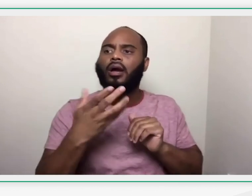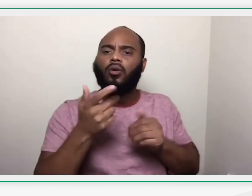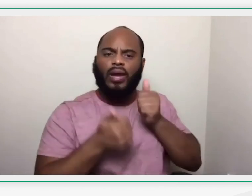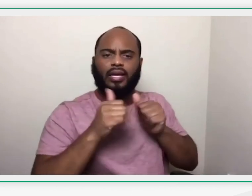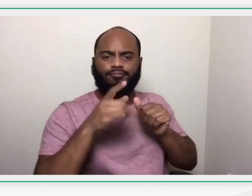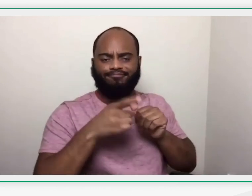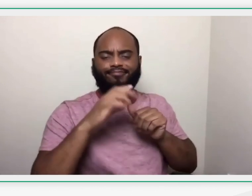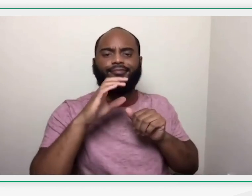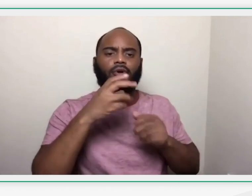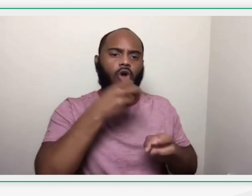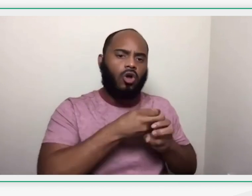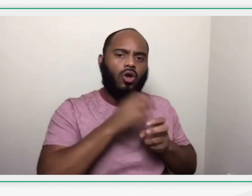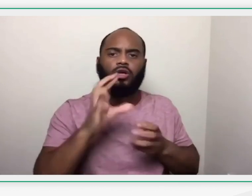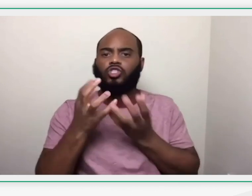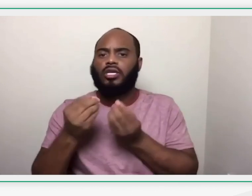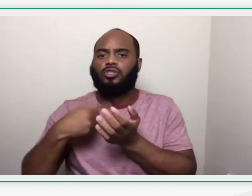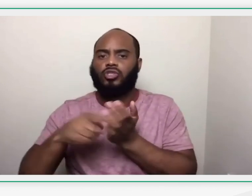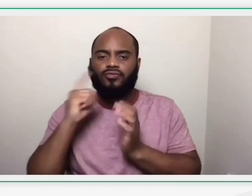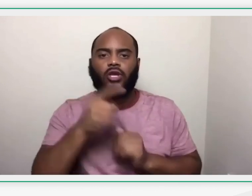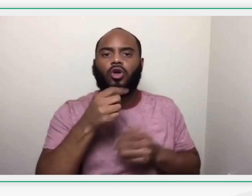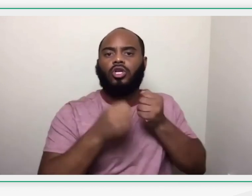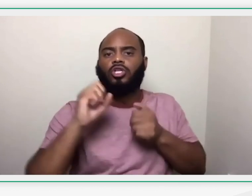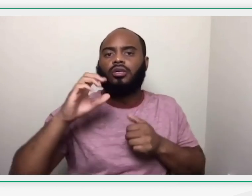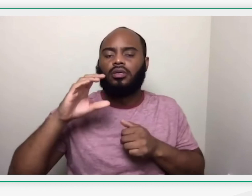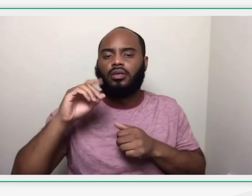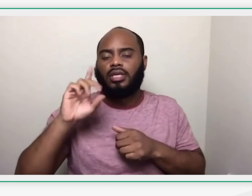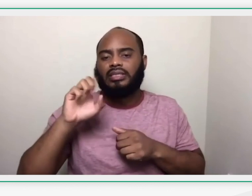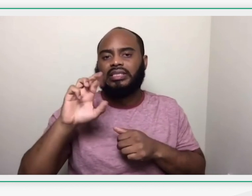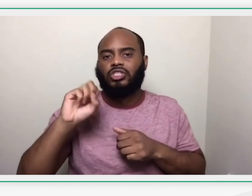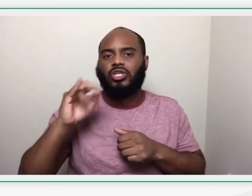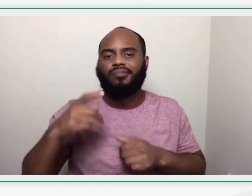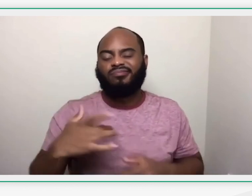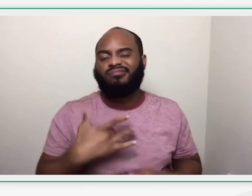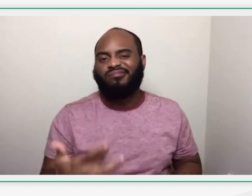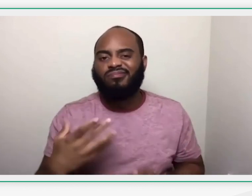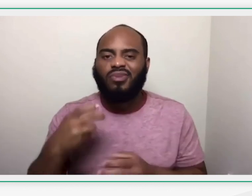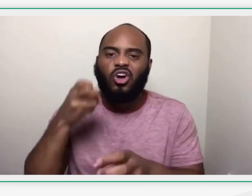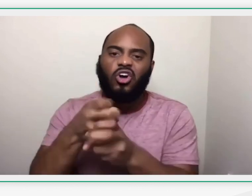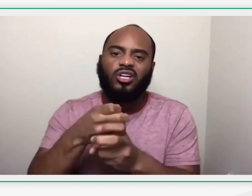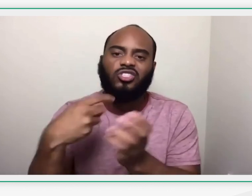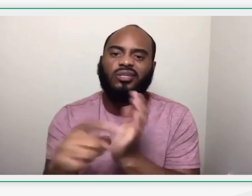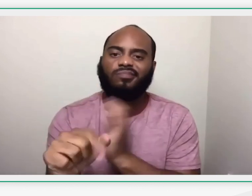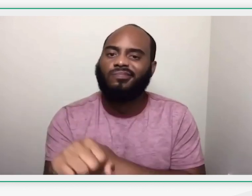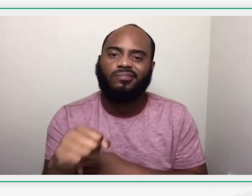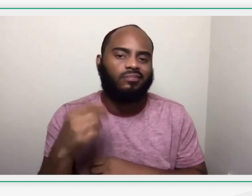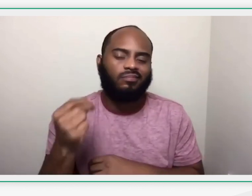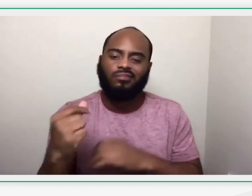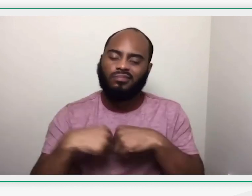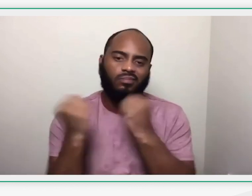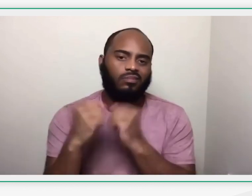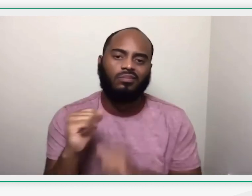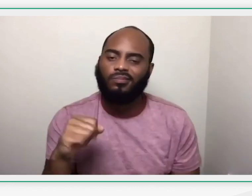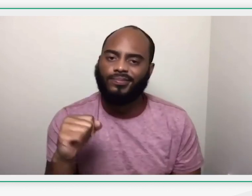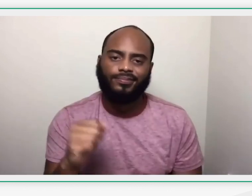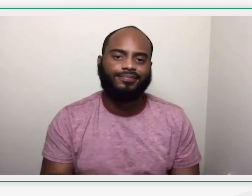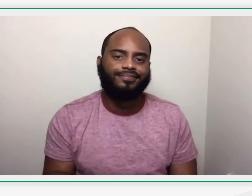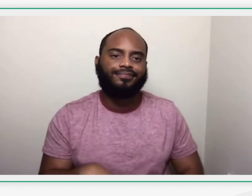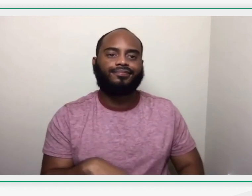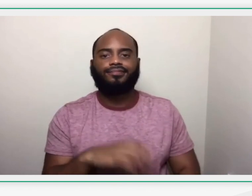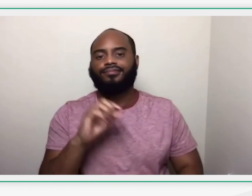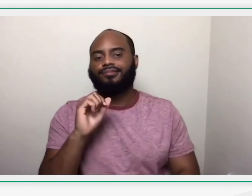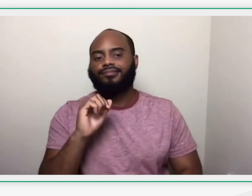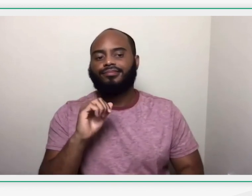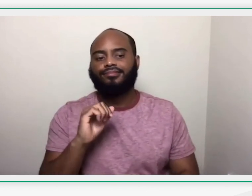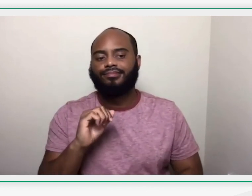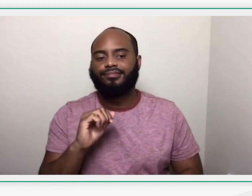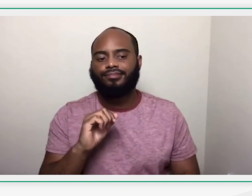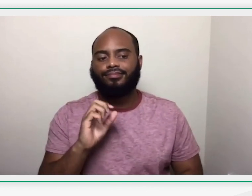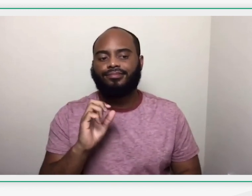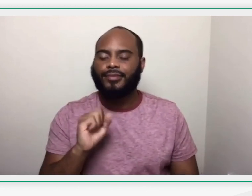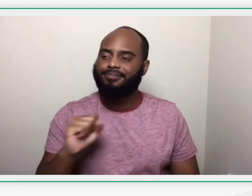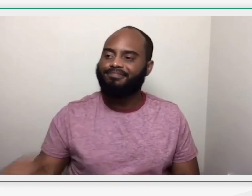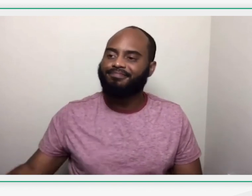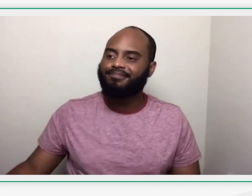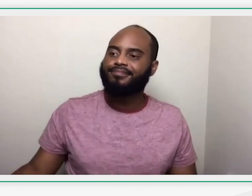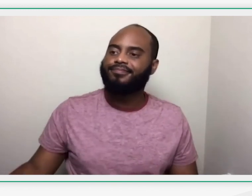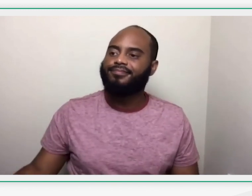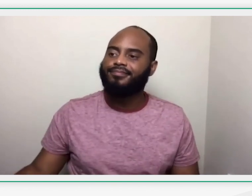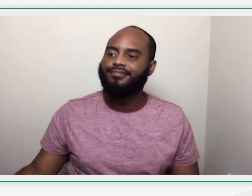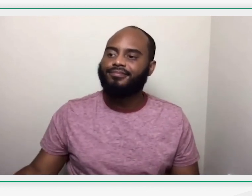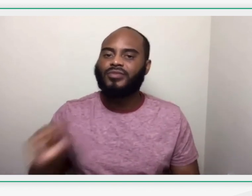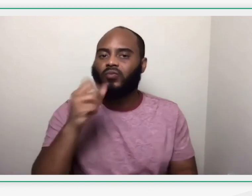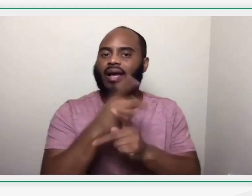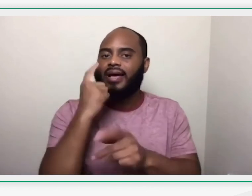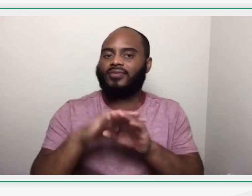So, the question is asking either hard inquiry or soft inquiry at a car dealership. And the response to that is: a hard inquiry. They open your credit right up to take a look at it. They sure do. So, yeah, you'll have to keep an eye on that.